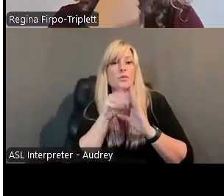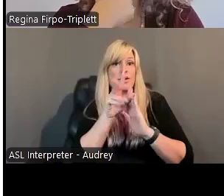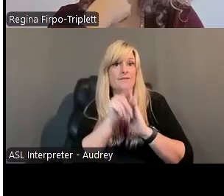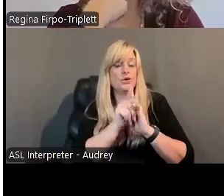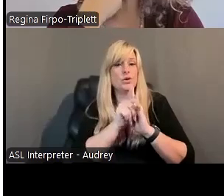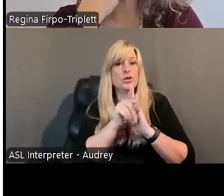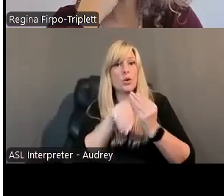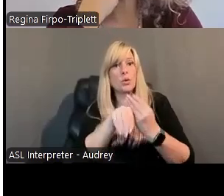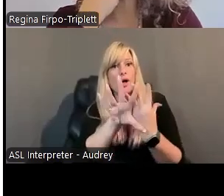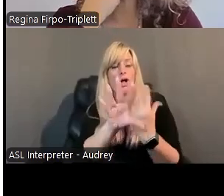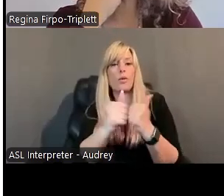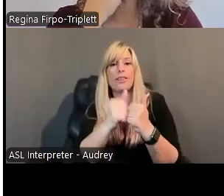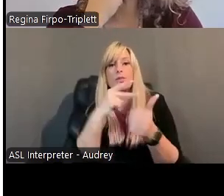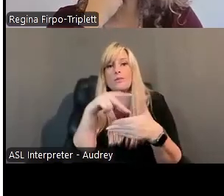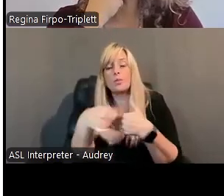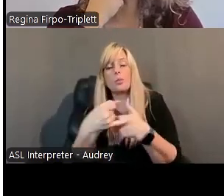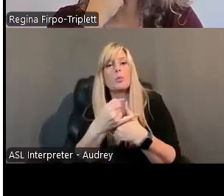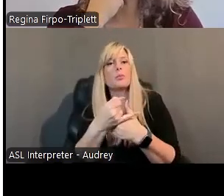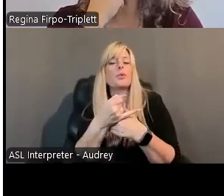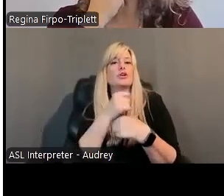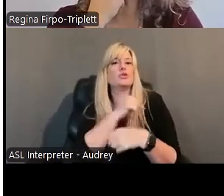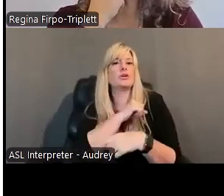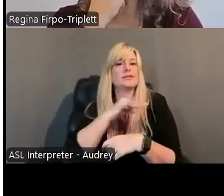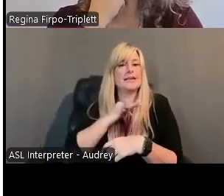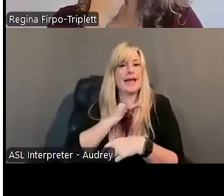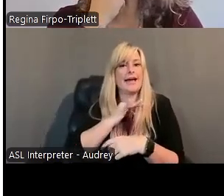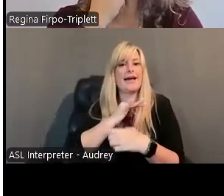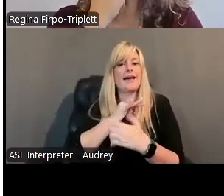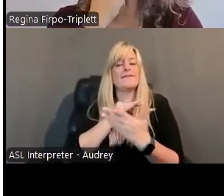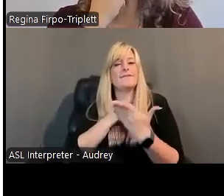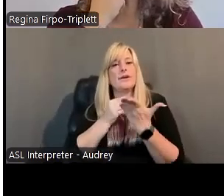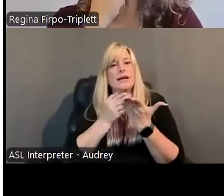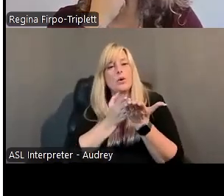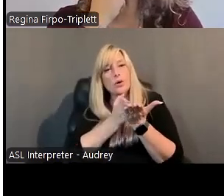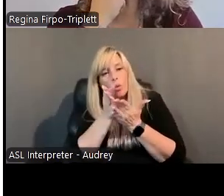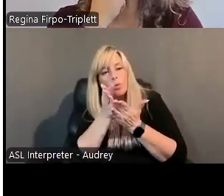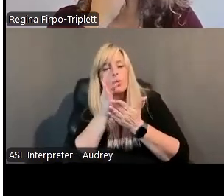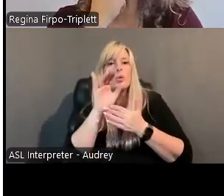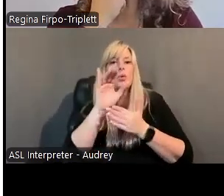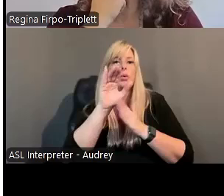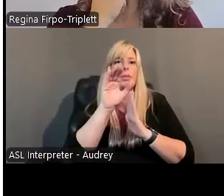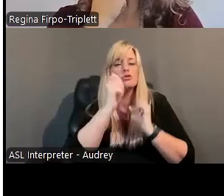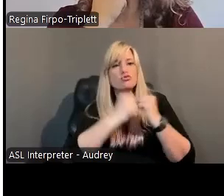going through these structured, semi-scripted scenarios that demonstrated a variety of